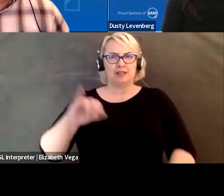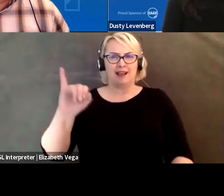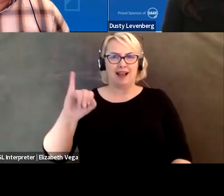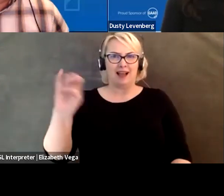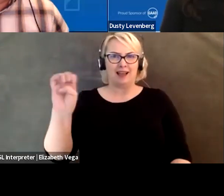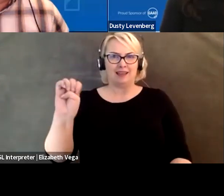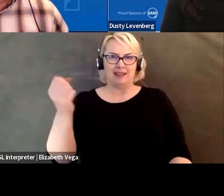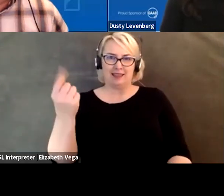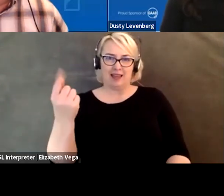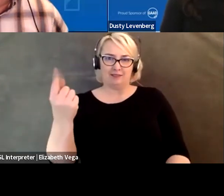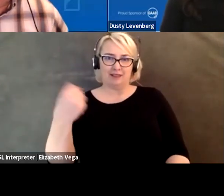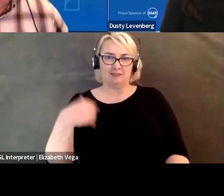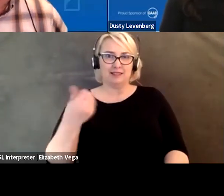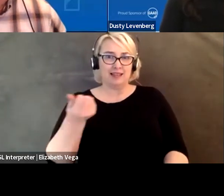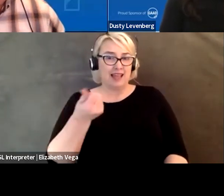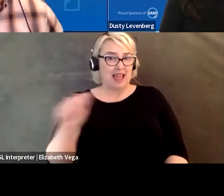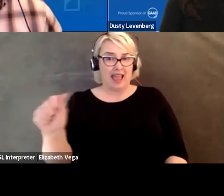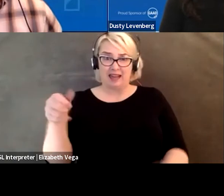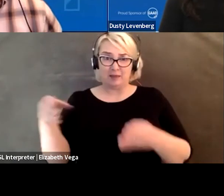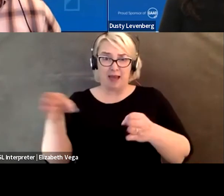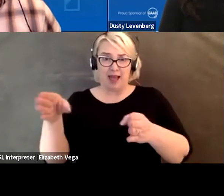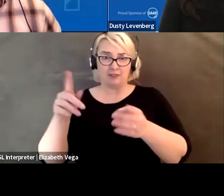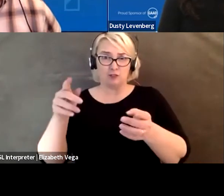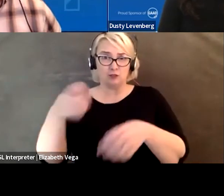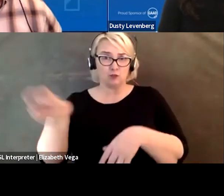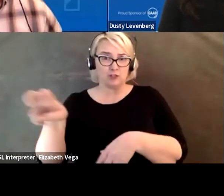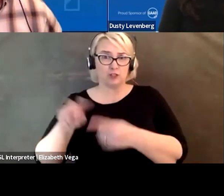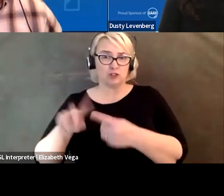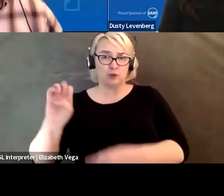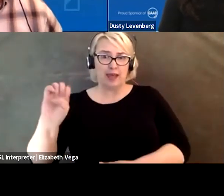Dennis Lembree: The first answer to that is just consistency to be consistent for comparing data with the previous years.